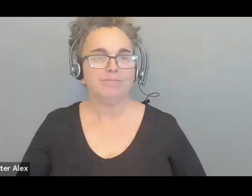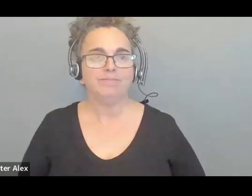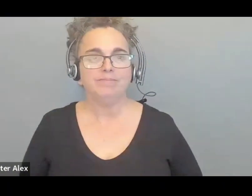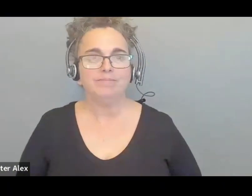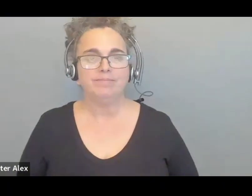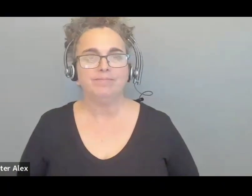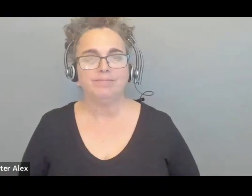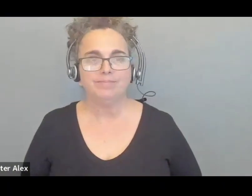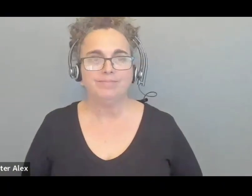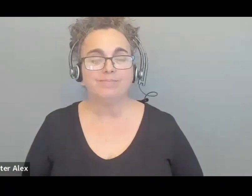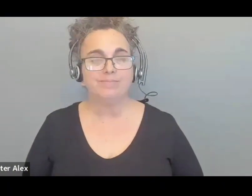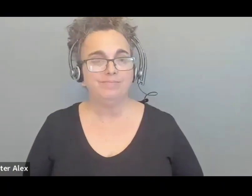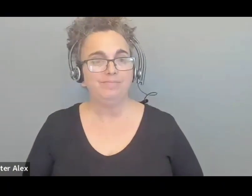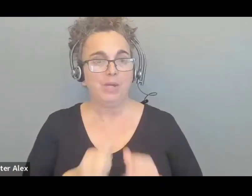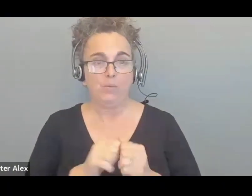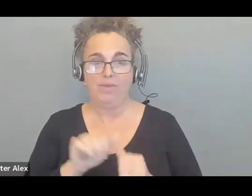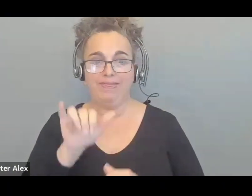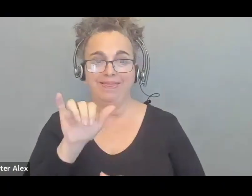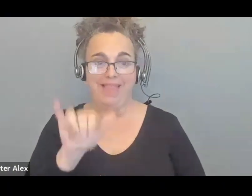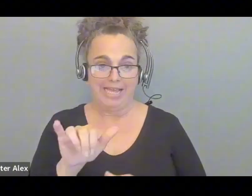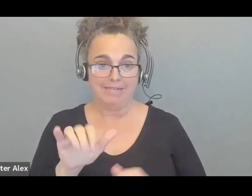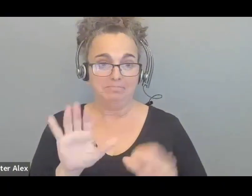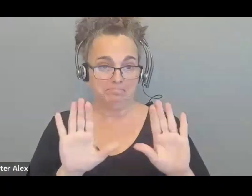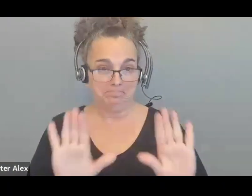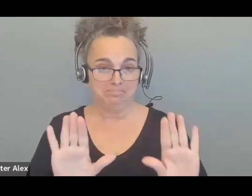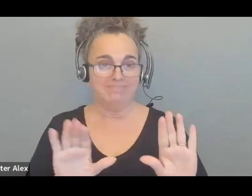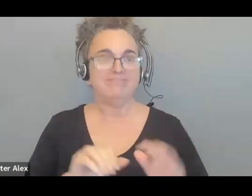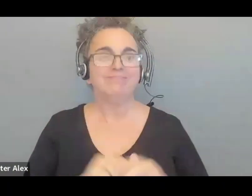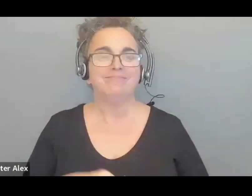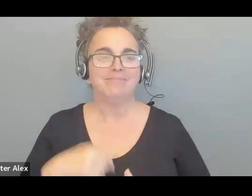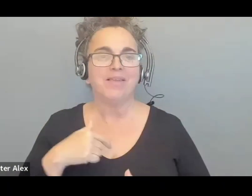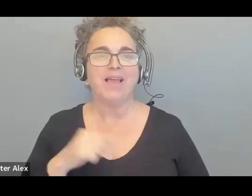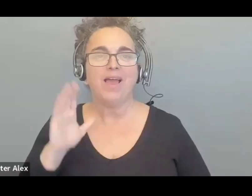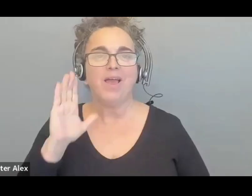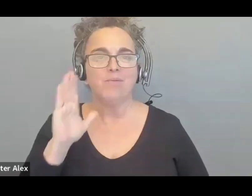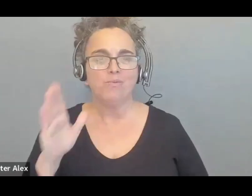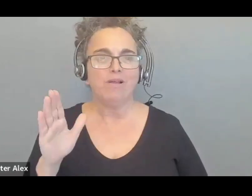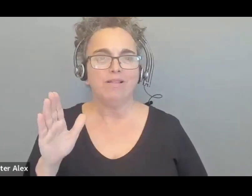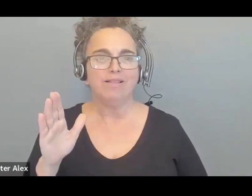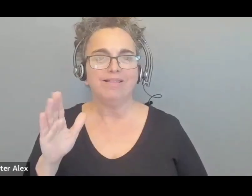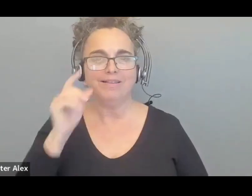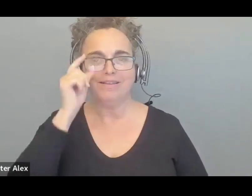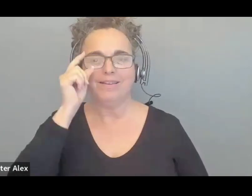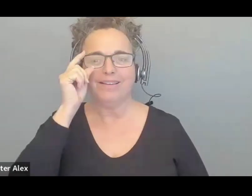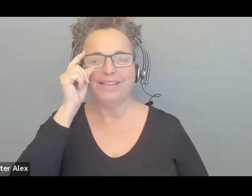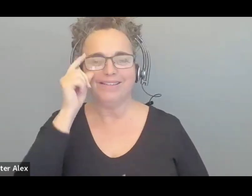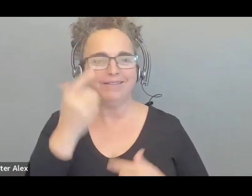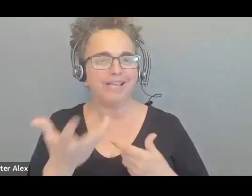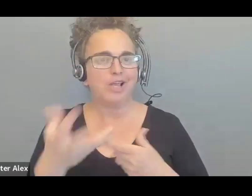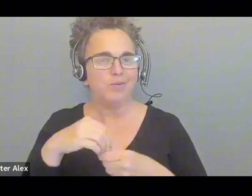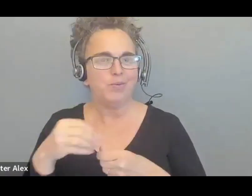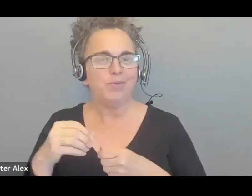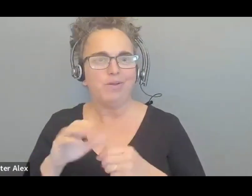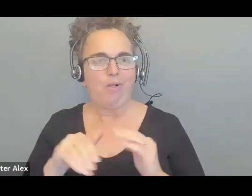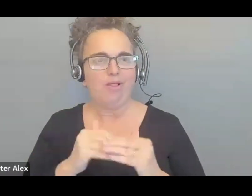And with that out of the way, I am going to add my fellow colleagues to the spotlight